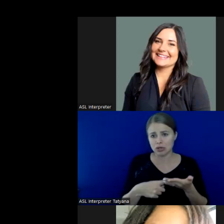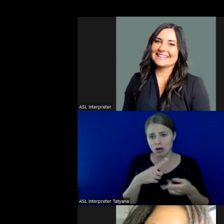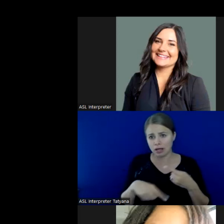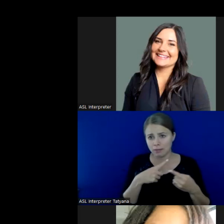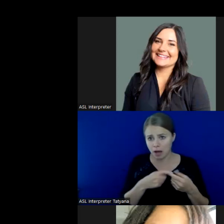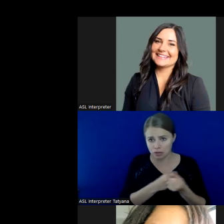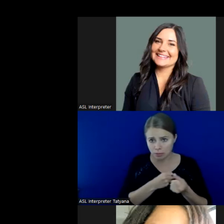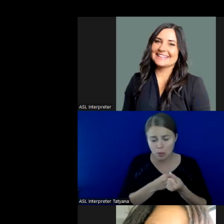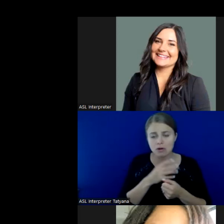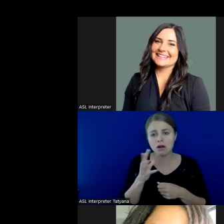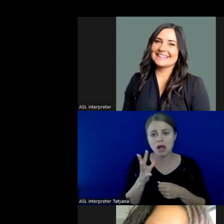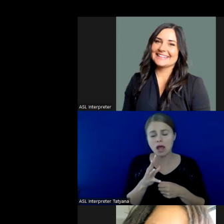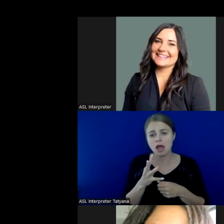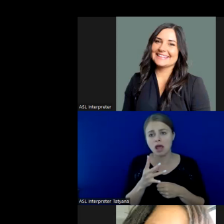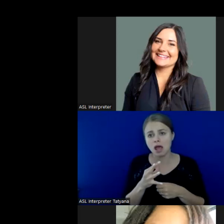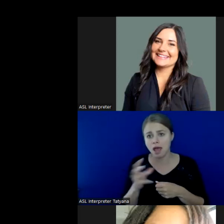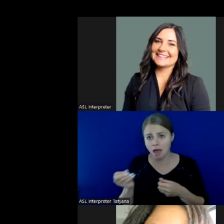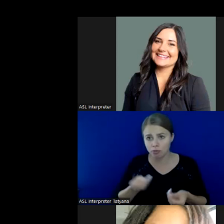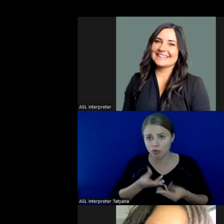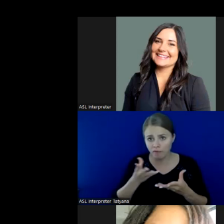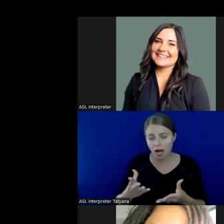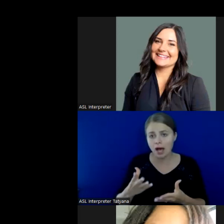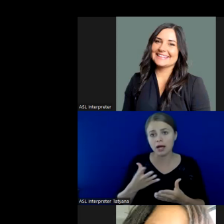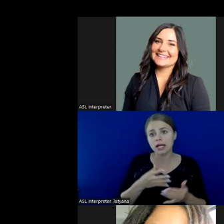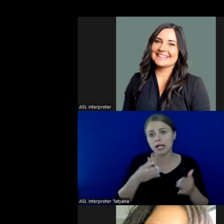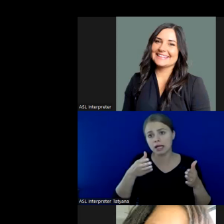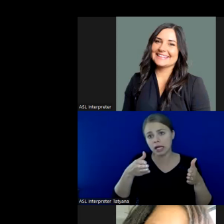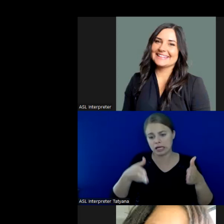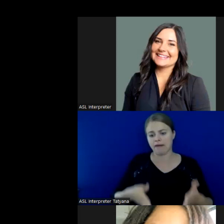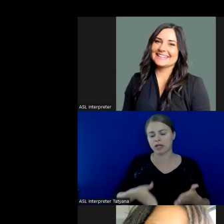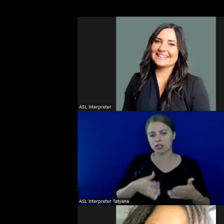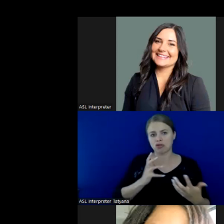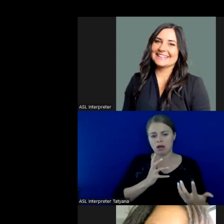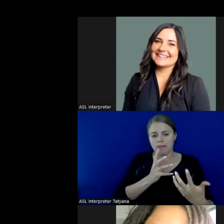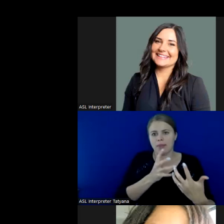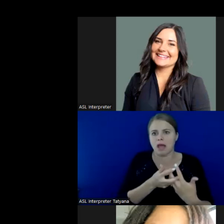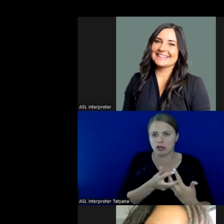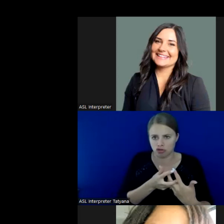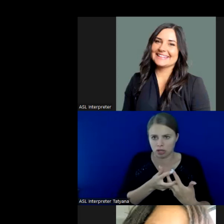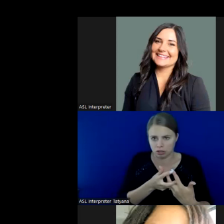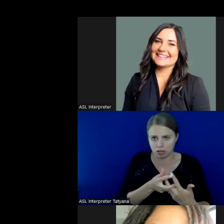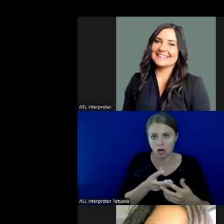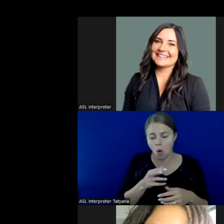and providing an individual accommodation or help for an individual if they ran into barriers.